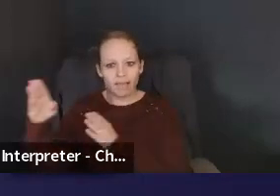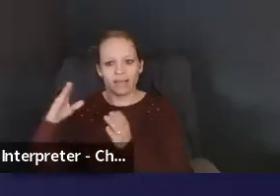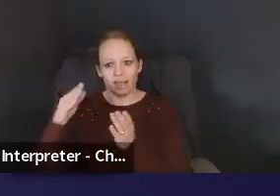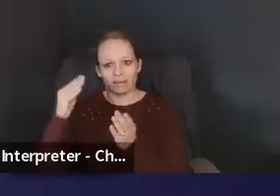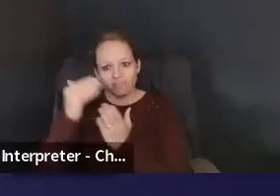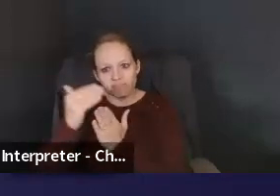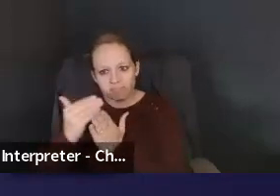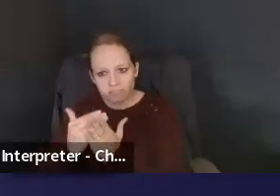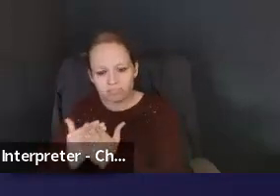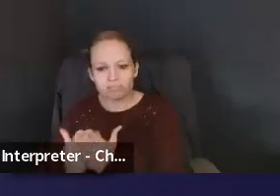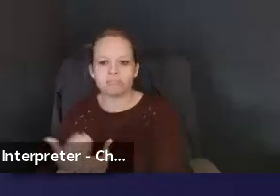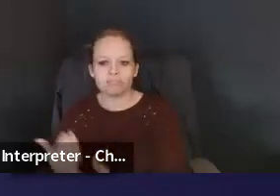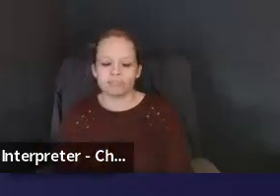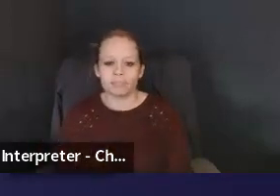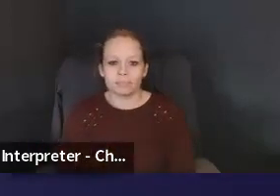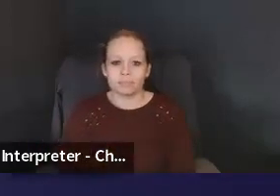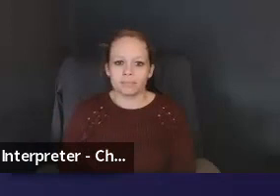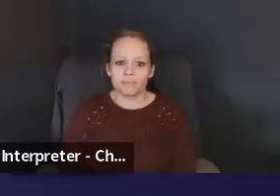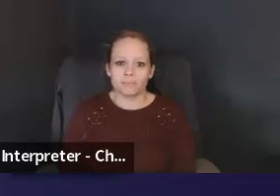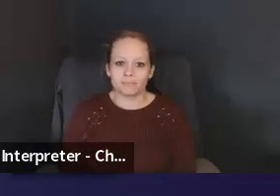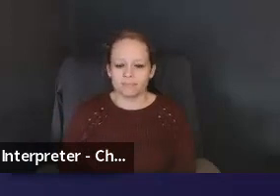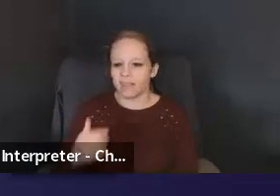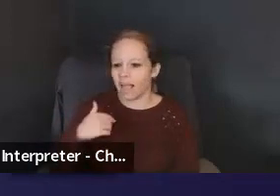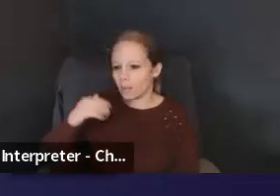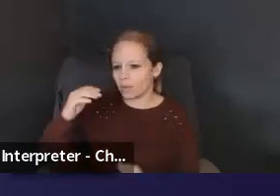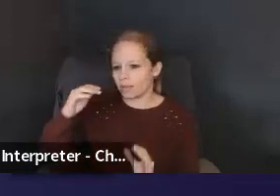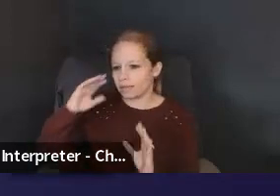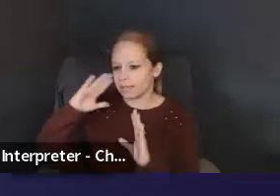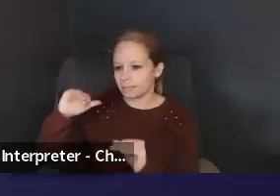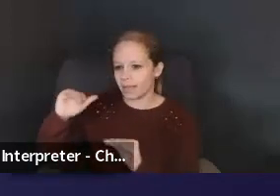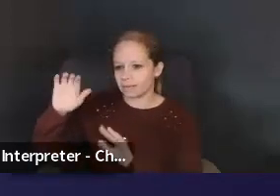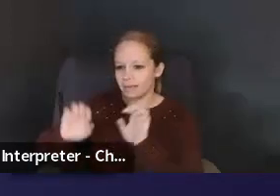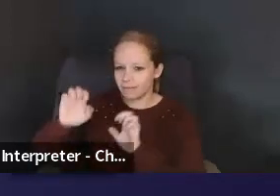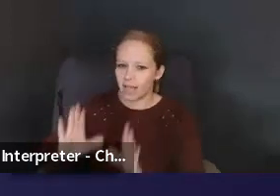and done. Dr. Rumrill: I would expect an evaluator to say that exactly. That you